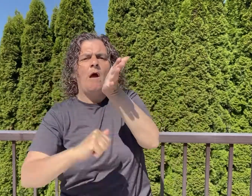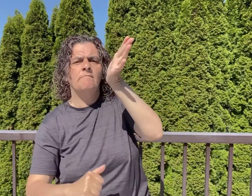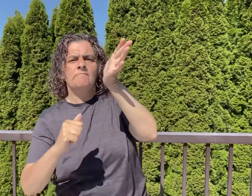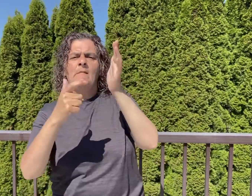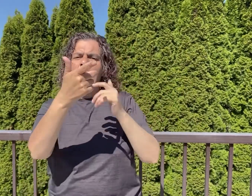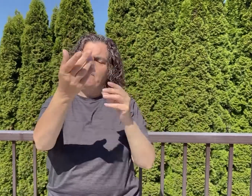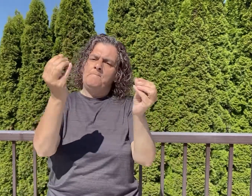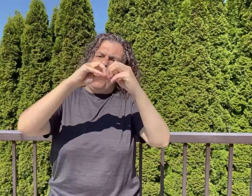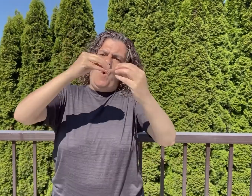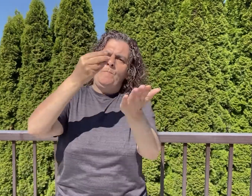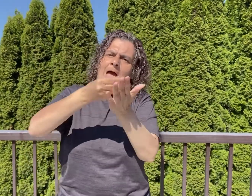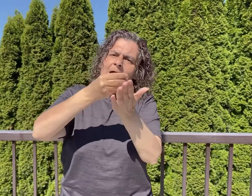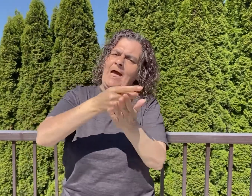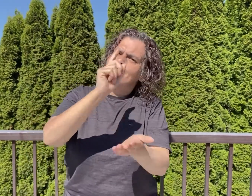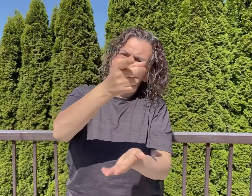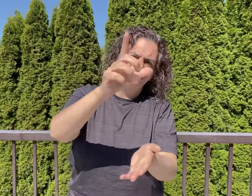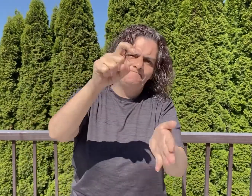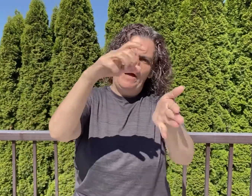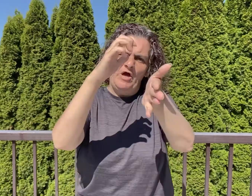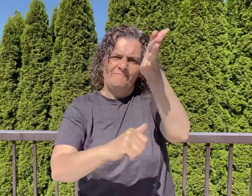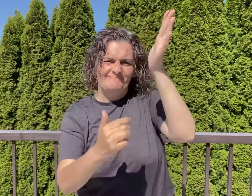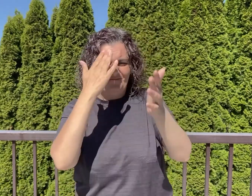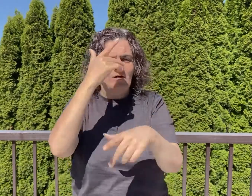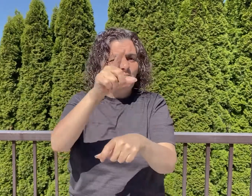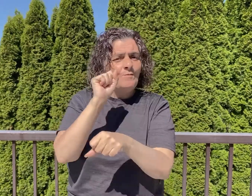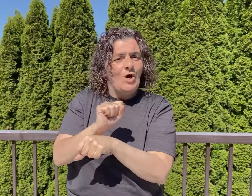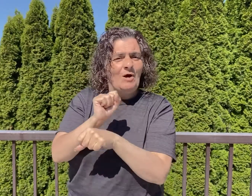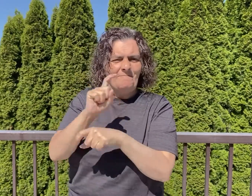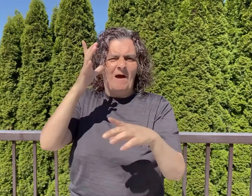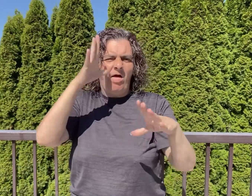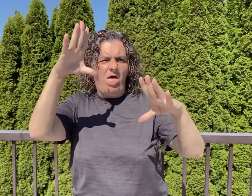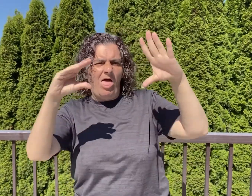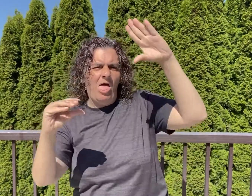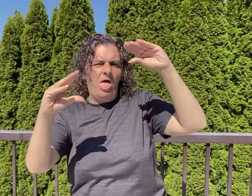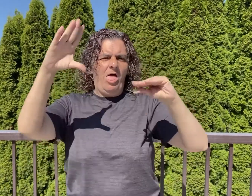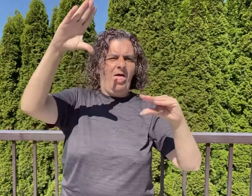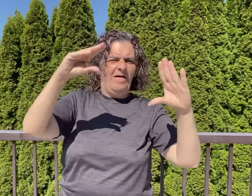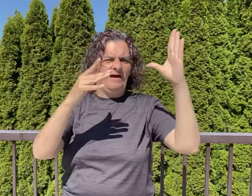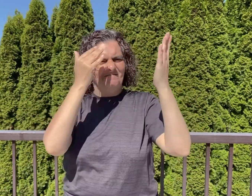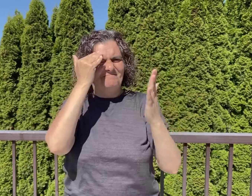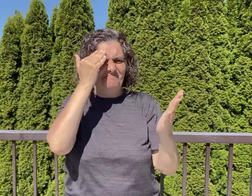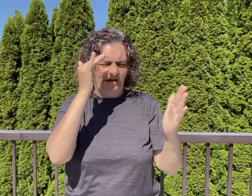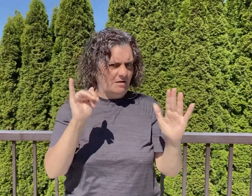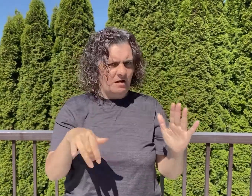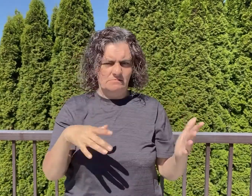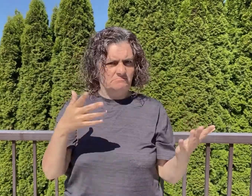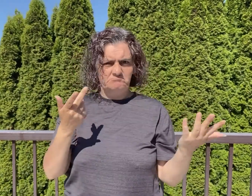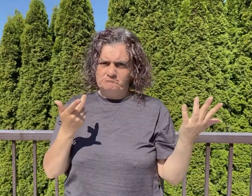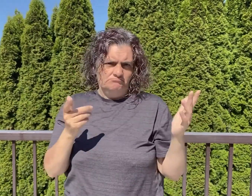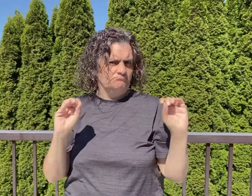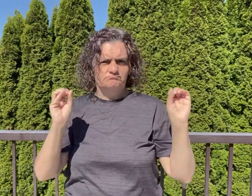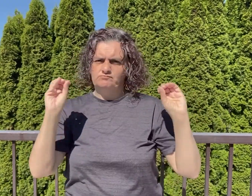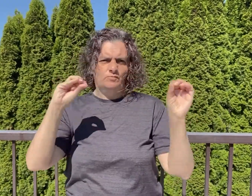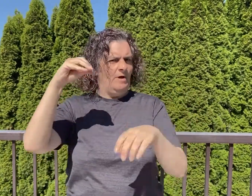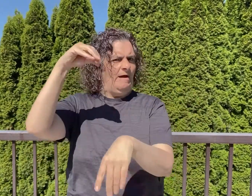Additional income will remain untouched. In some provinces, if you work and get provincial disability benefits, that amount can be adjusted if you also receive Canada Disability Benefits;